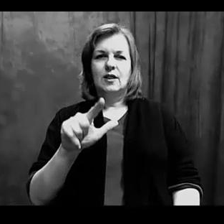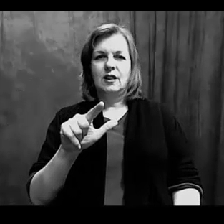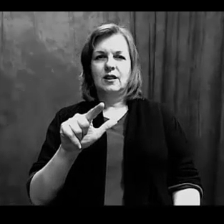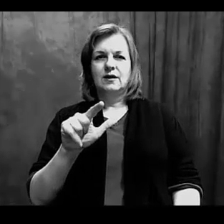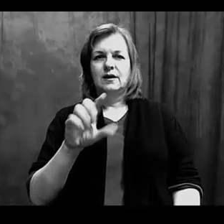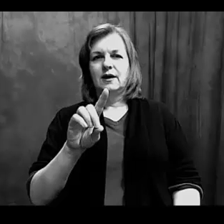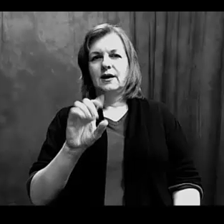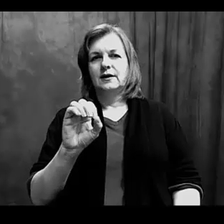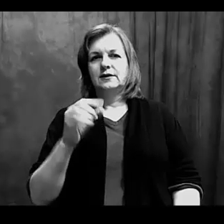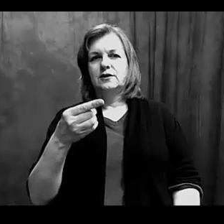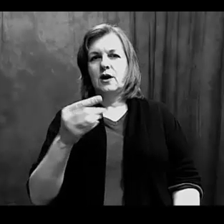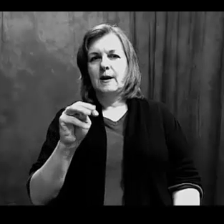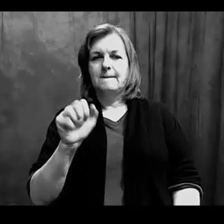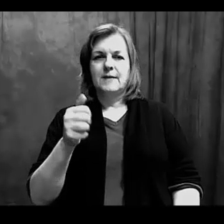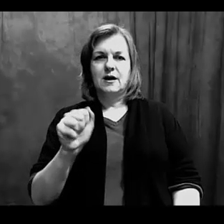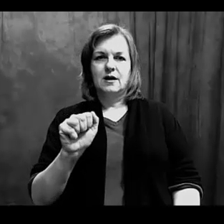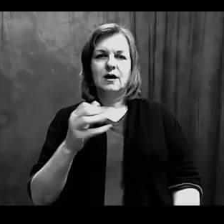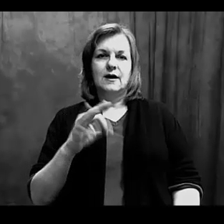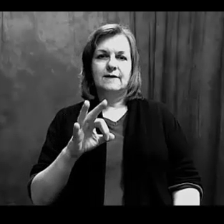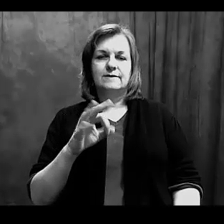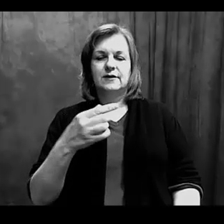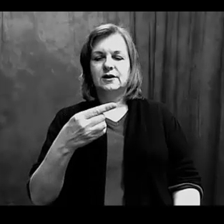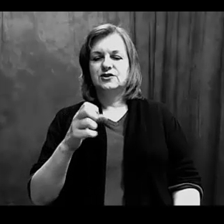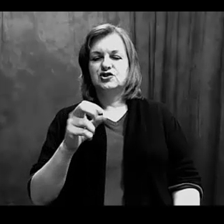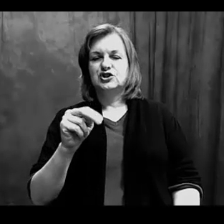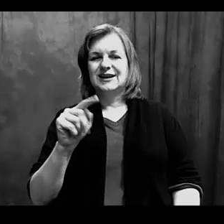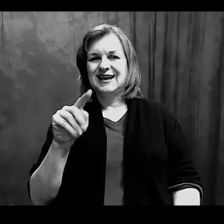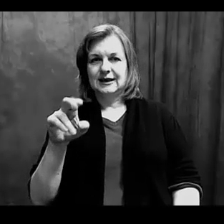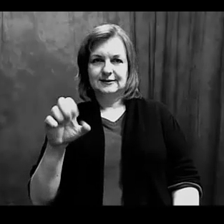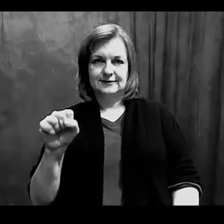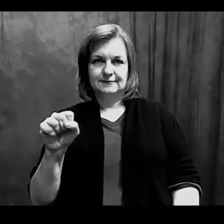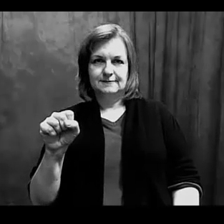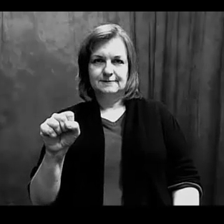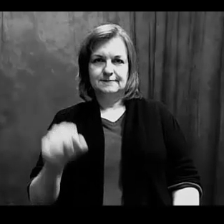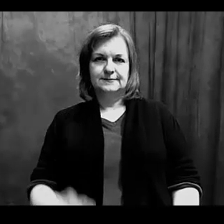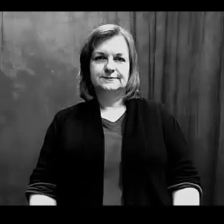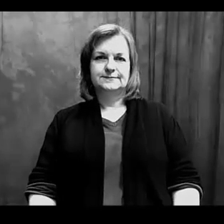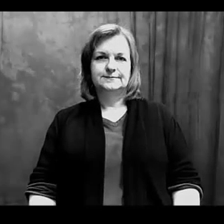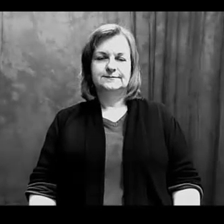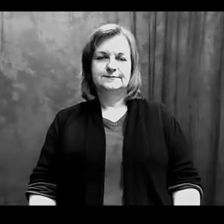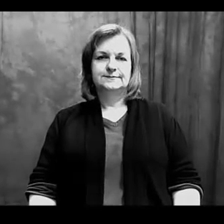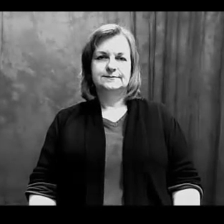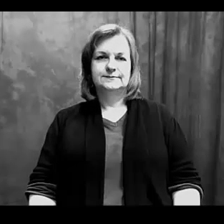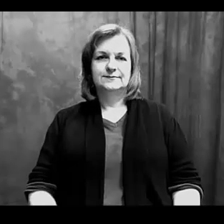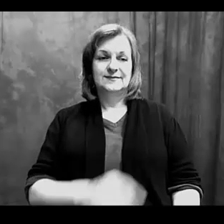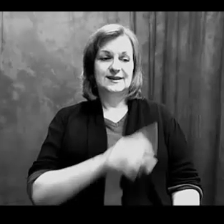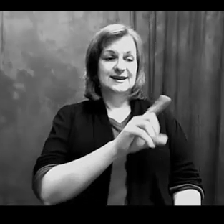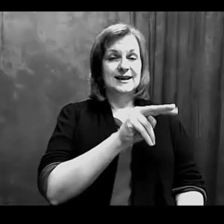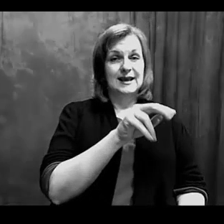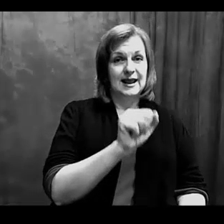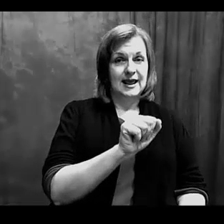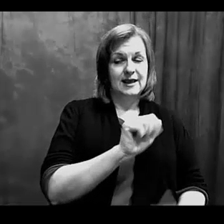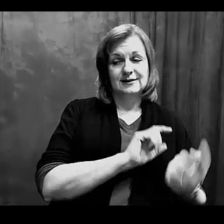RNA is single stranded most of the time but what we have to think about is the interaction between these two